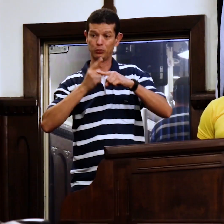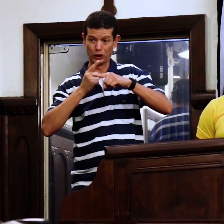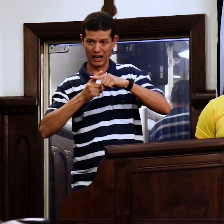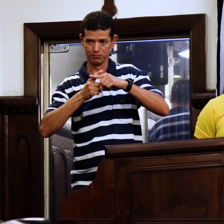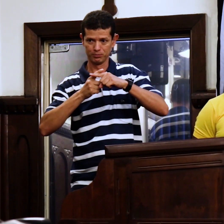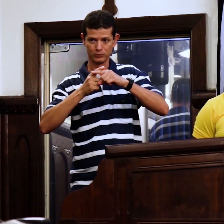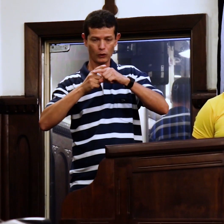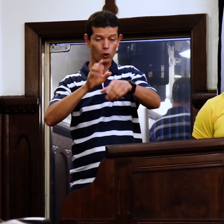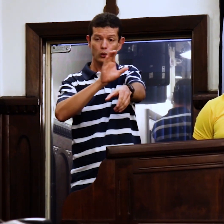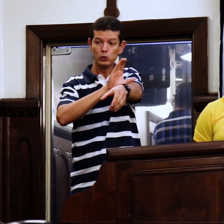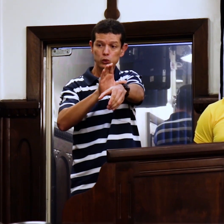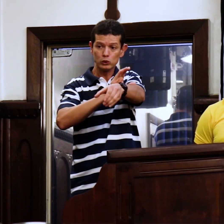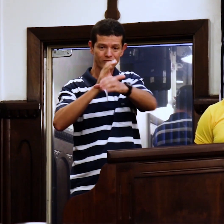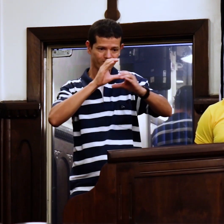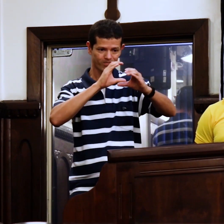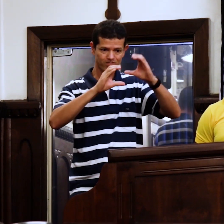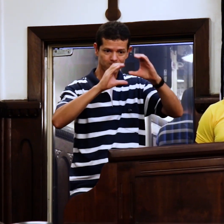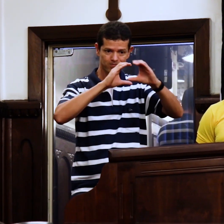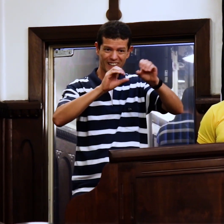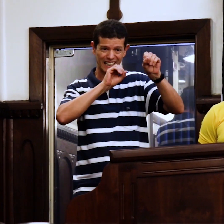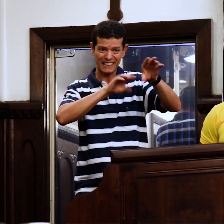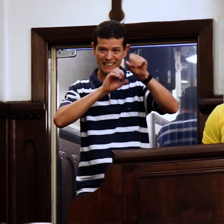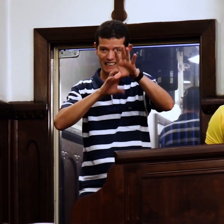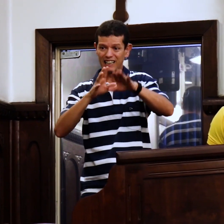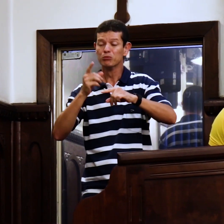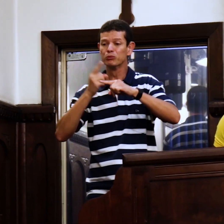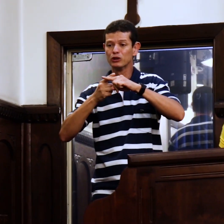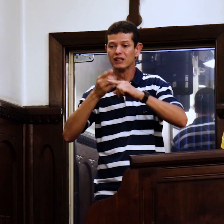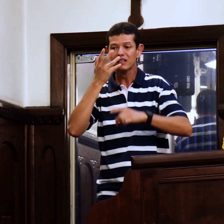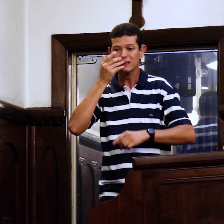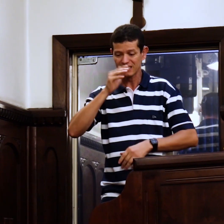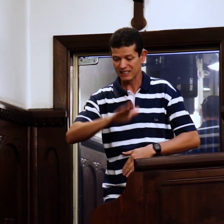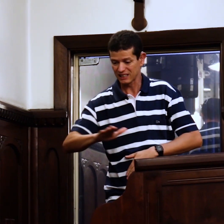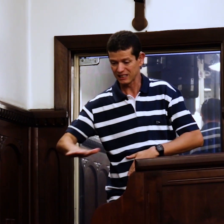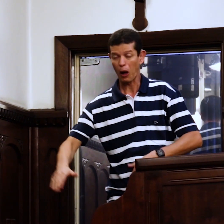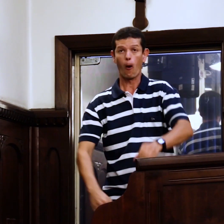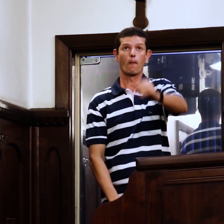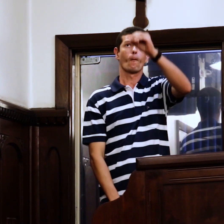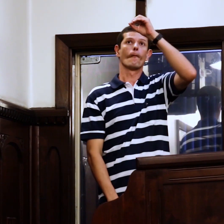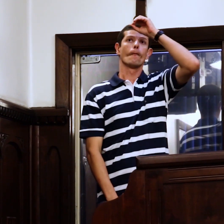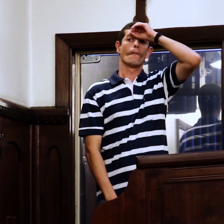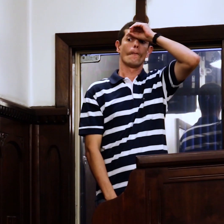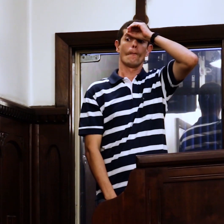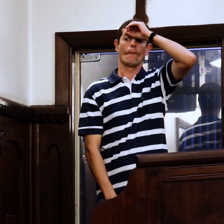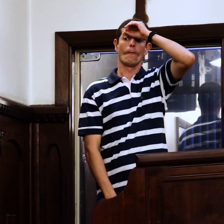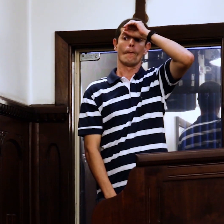Why a course to learn how to communicate? Because children that don't communicate with other people